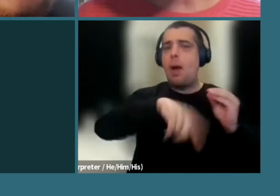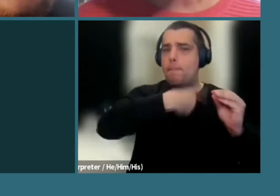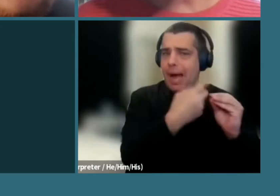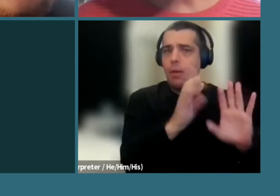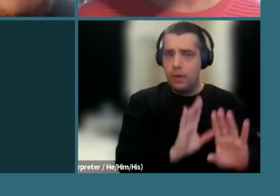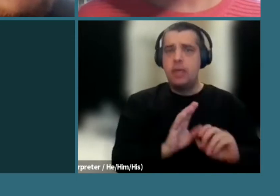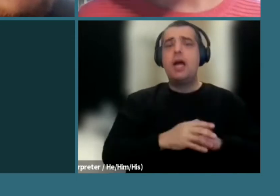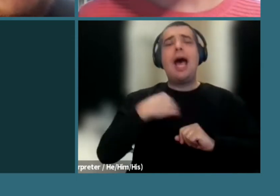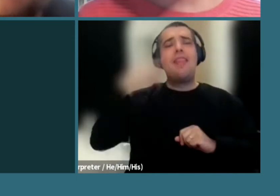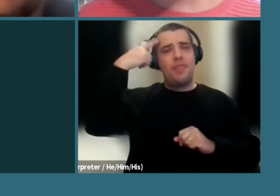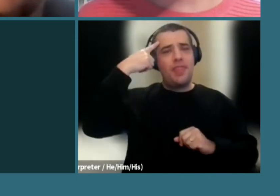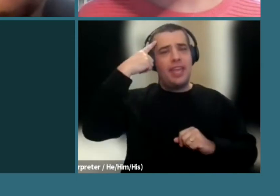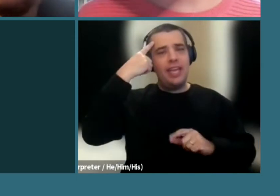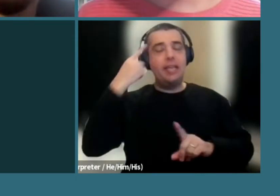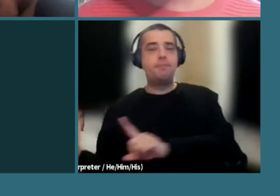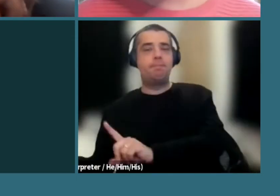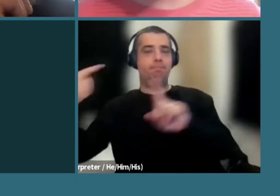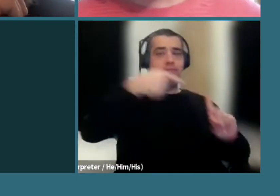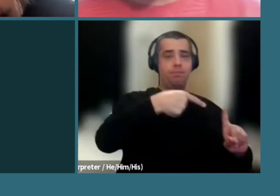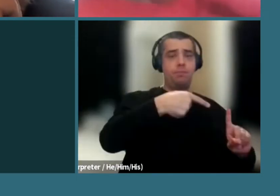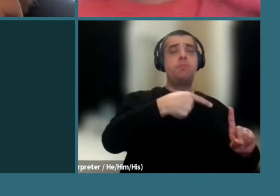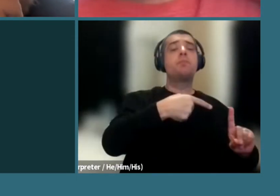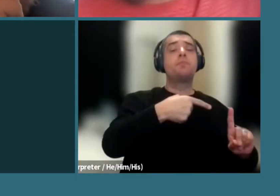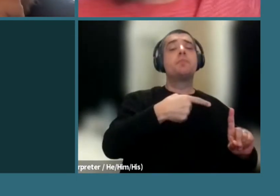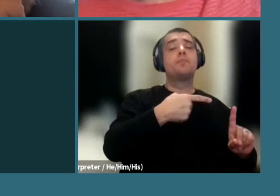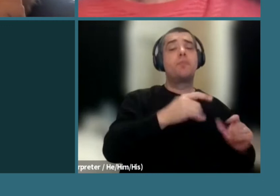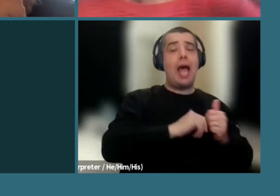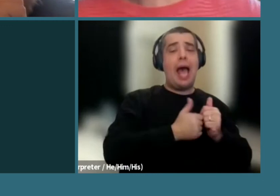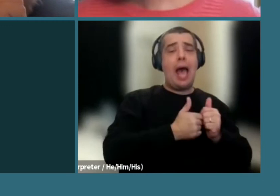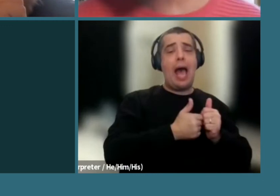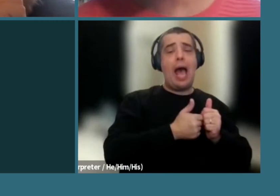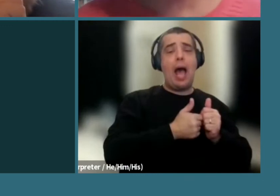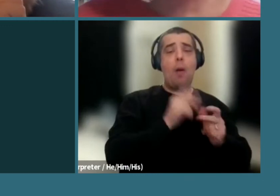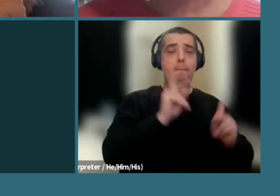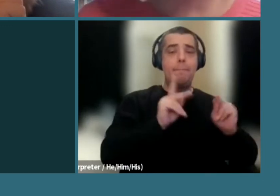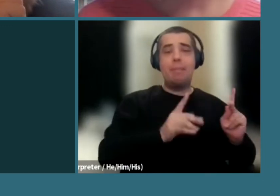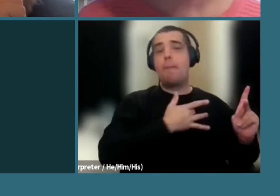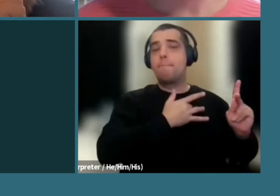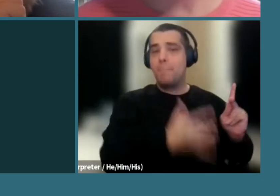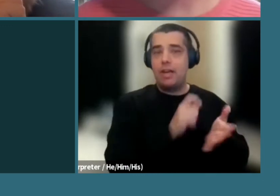And I think that goes back to how people traditionally write alt text.